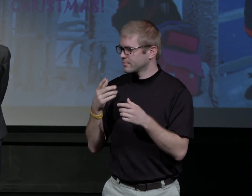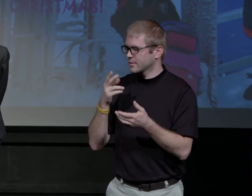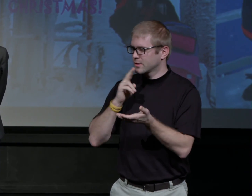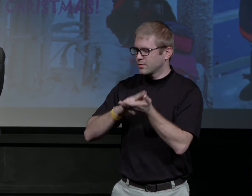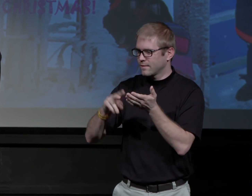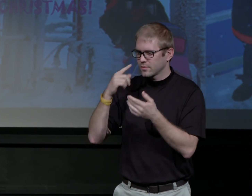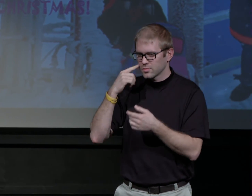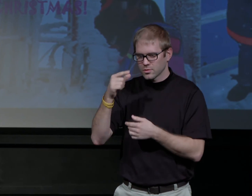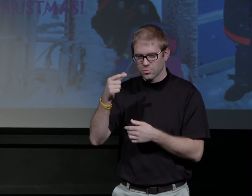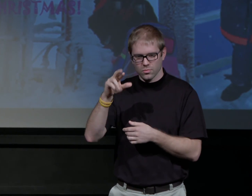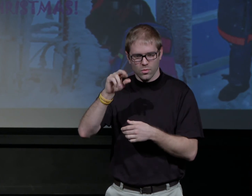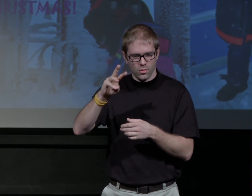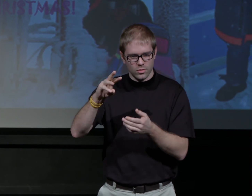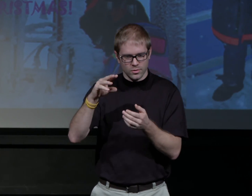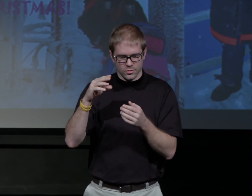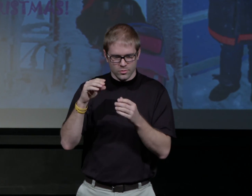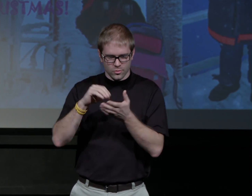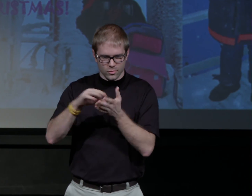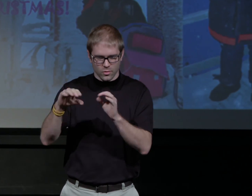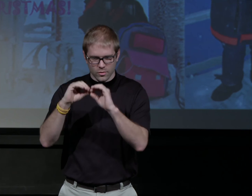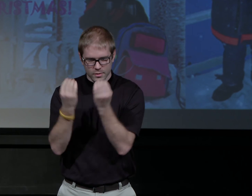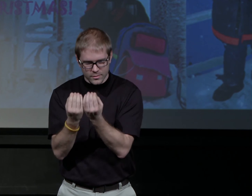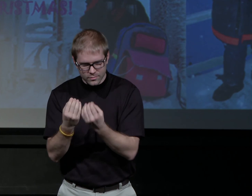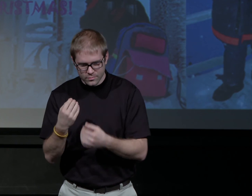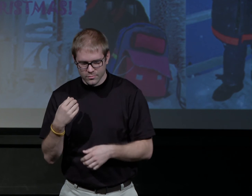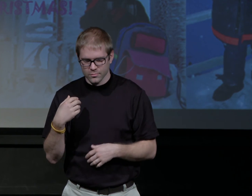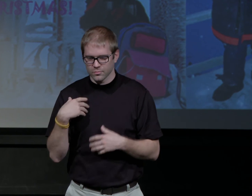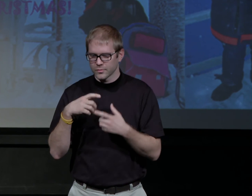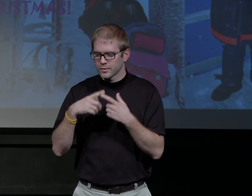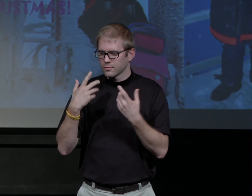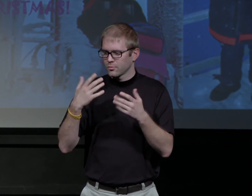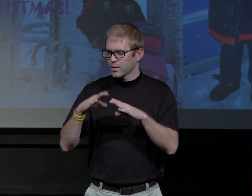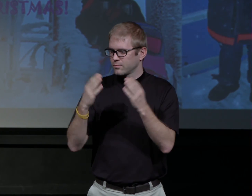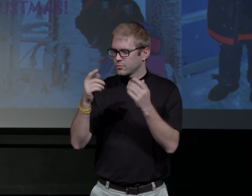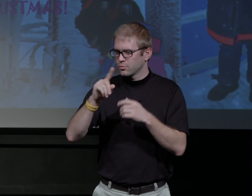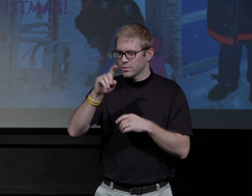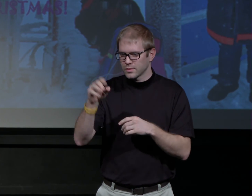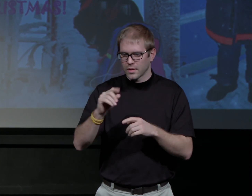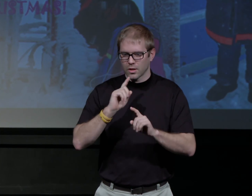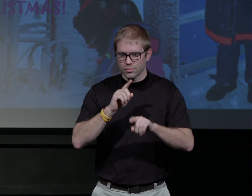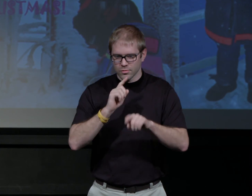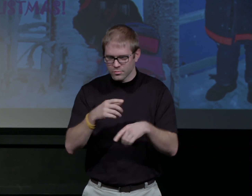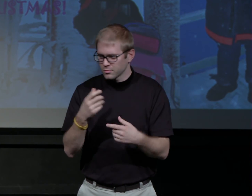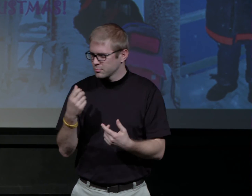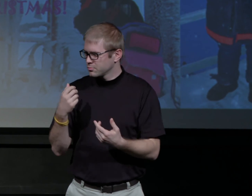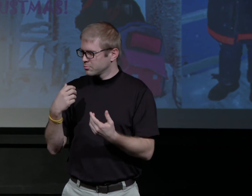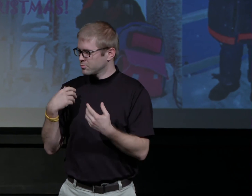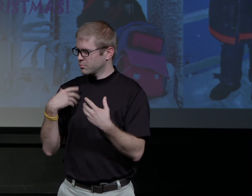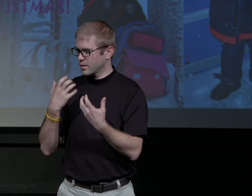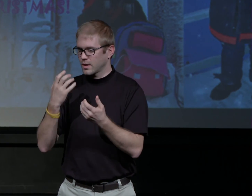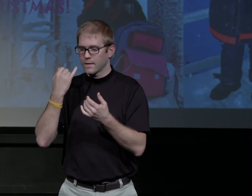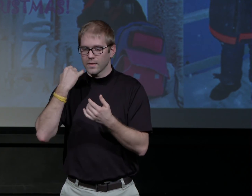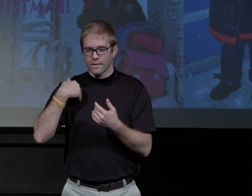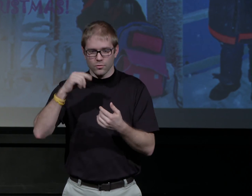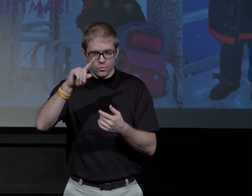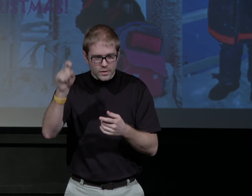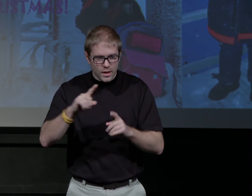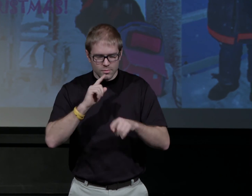I'll be graduating this May and I'm leading the green programs here at Gallaudet.